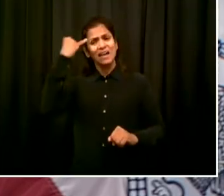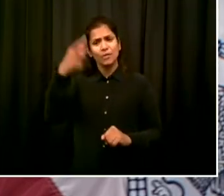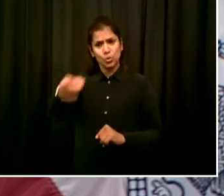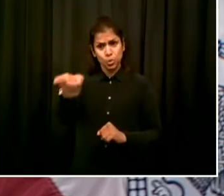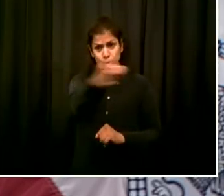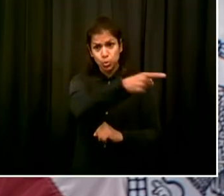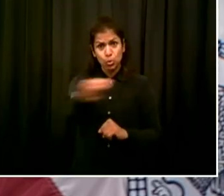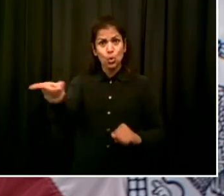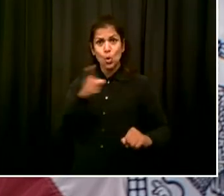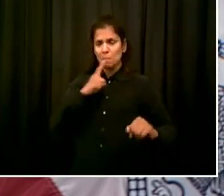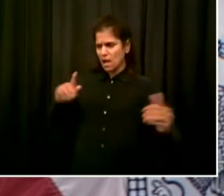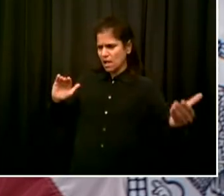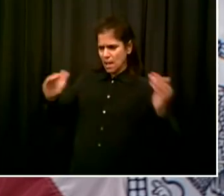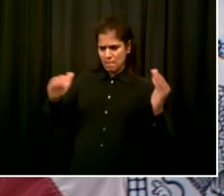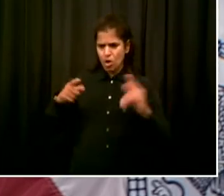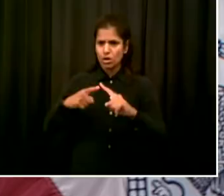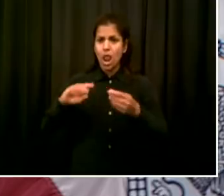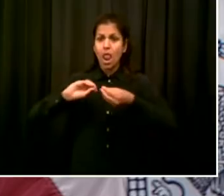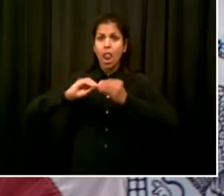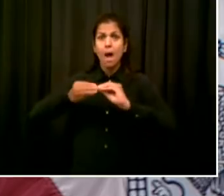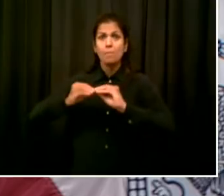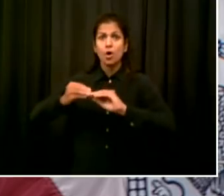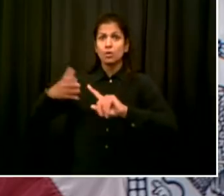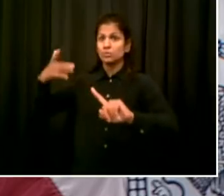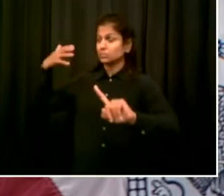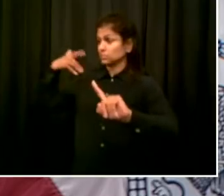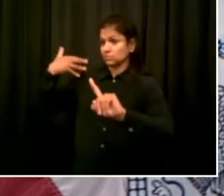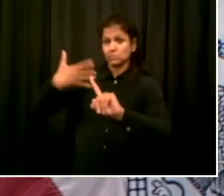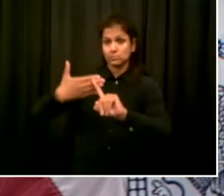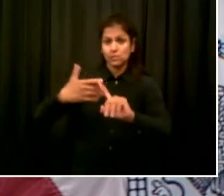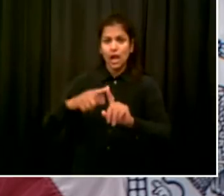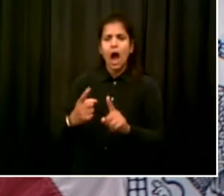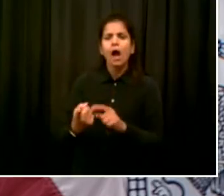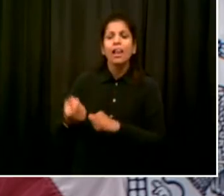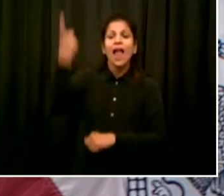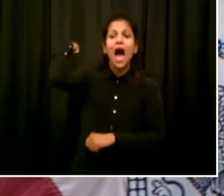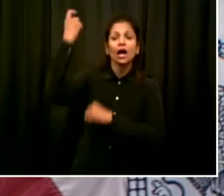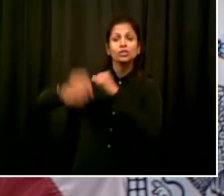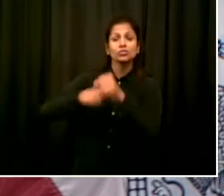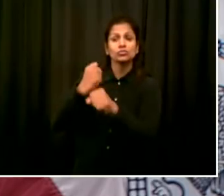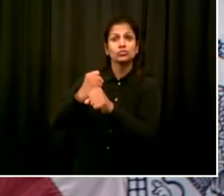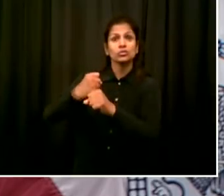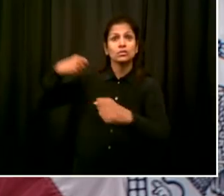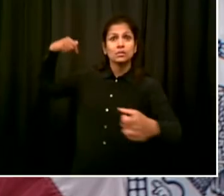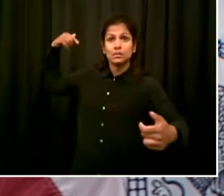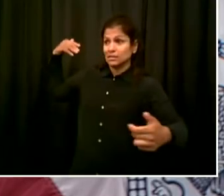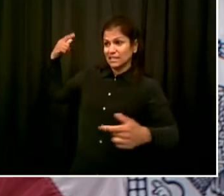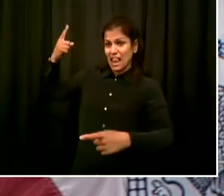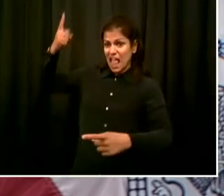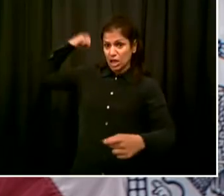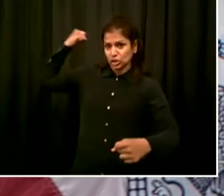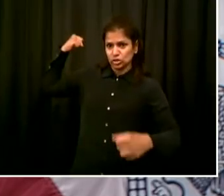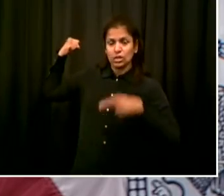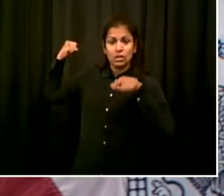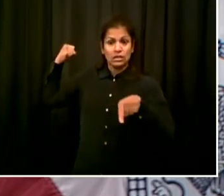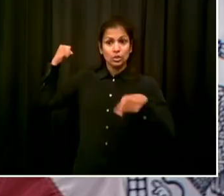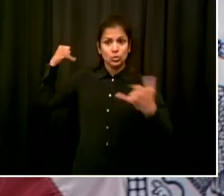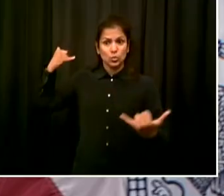STILL DOWN COMPARED TO LAST YEAR . NYPD CONTINUES GOING